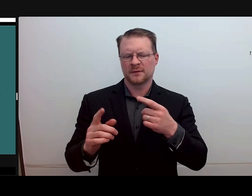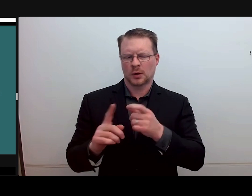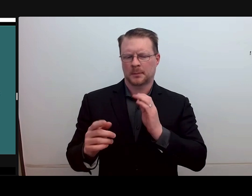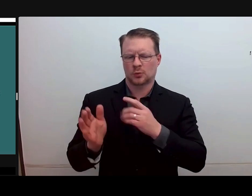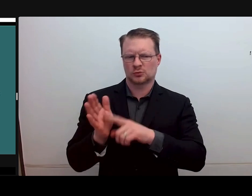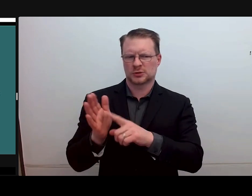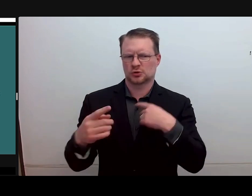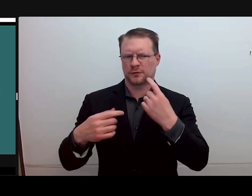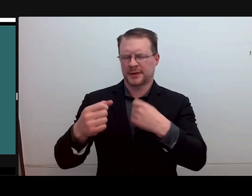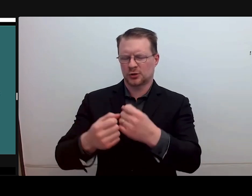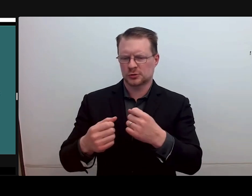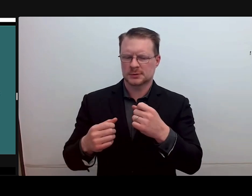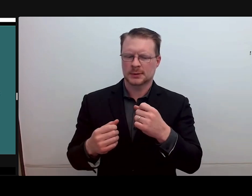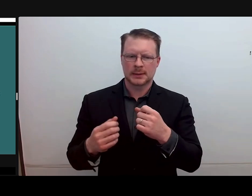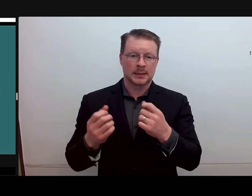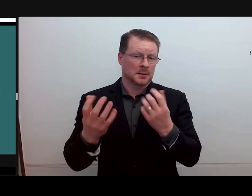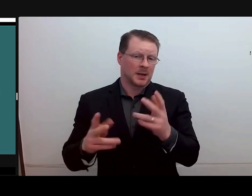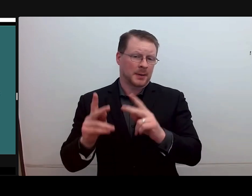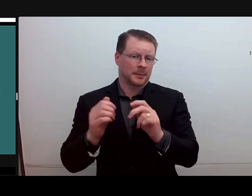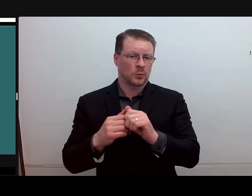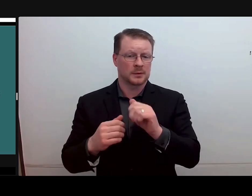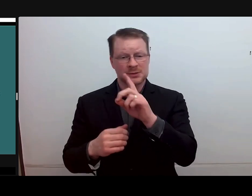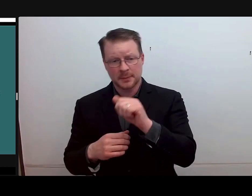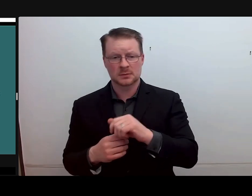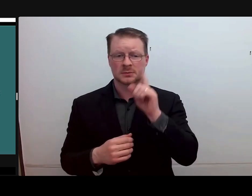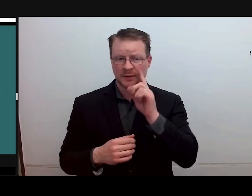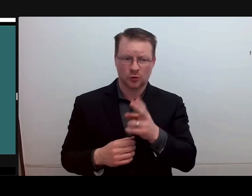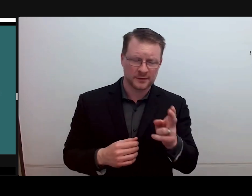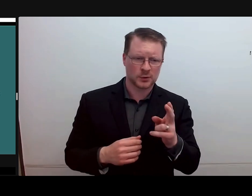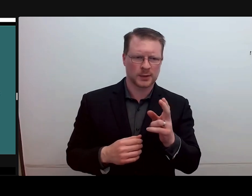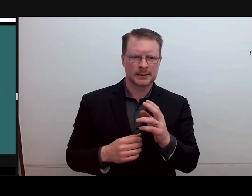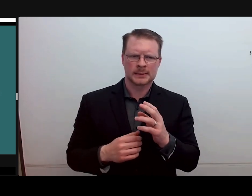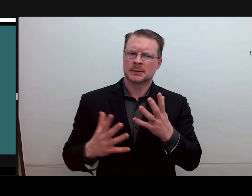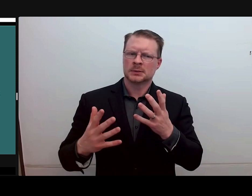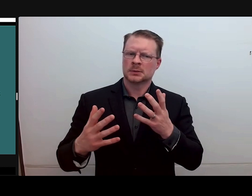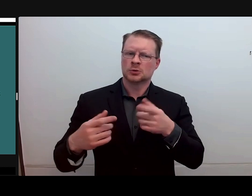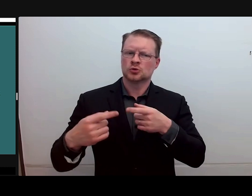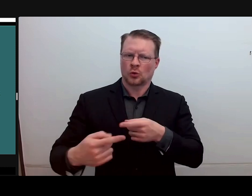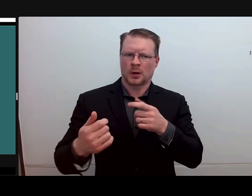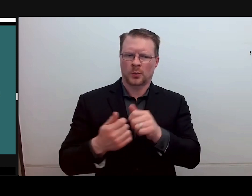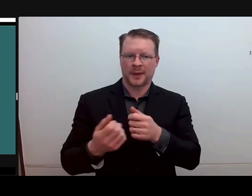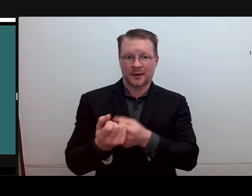when we look at the connection-- and as we've seen over the years, people with disabilities, people who are deaf and hard of hearing,